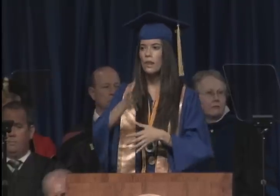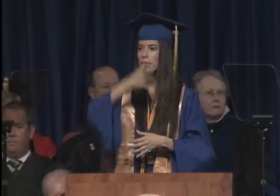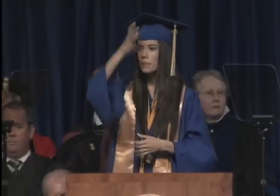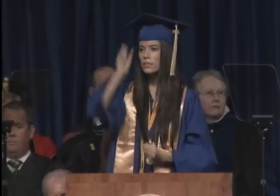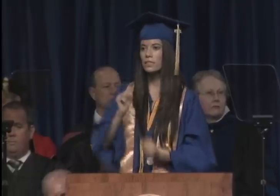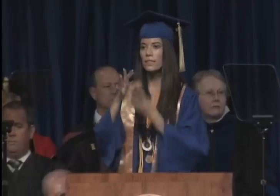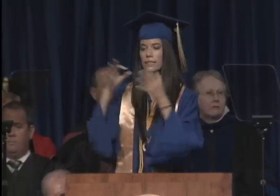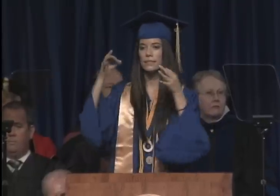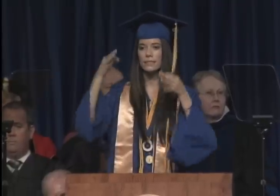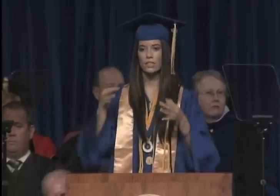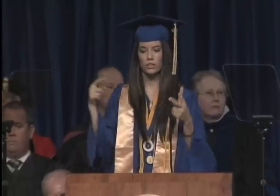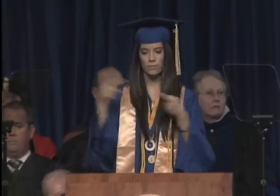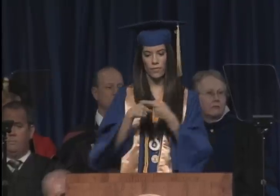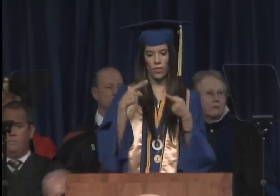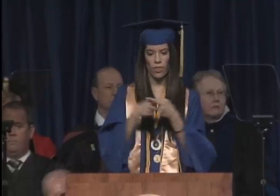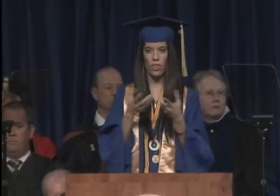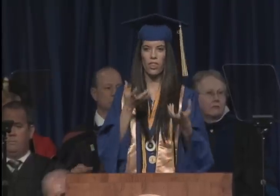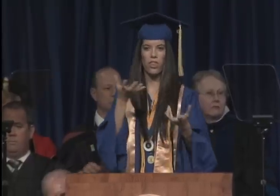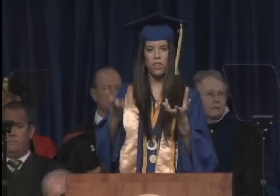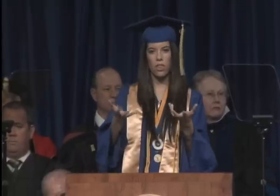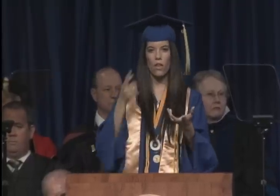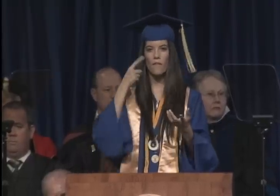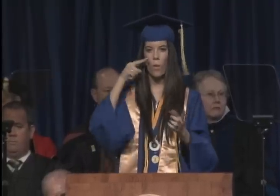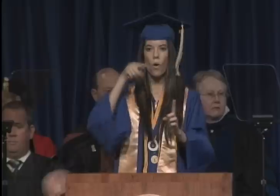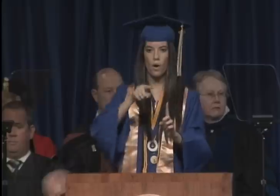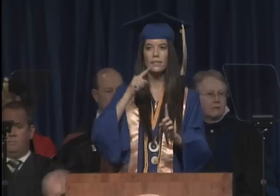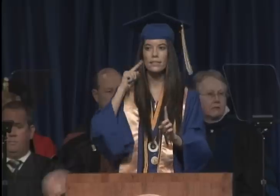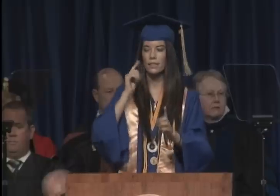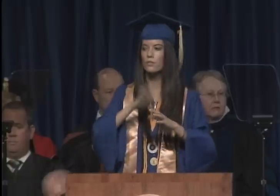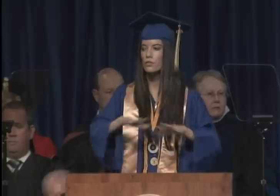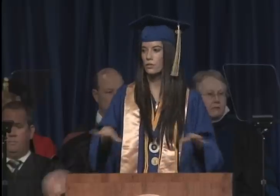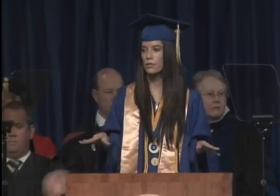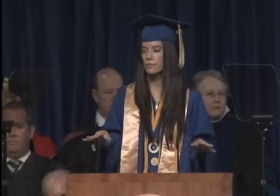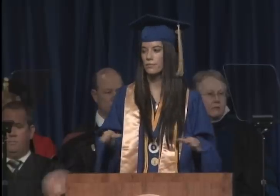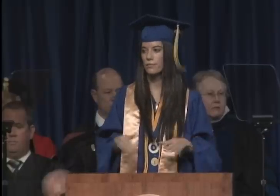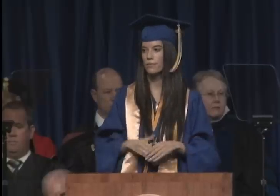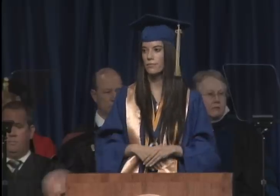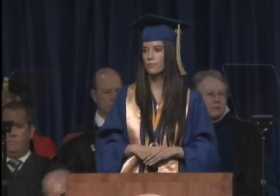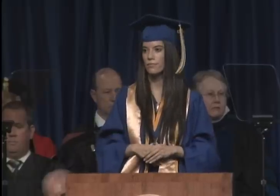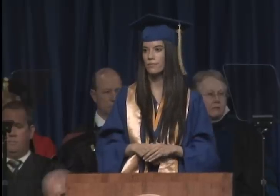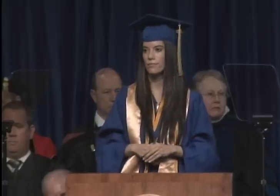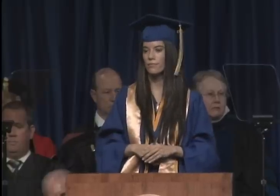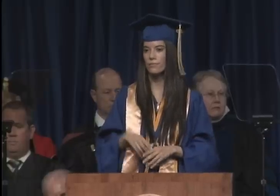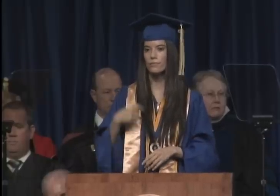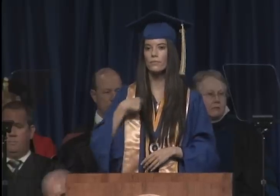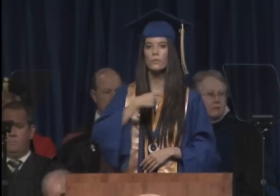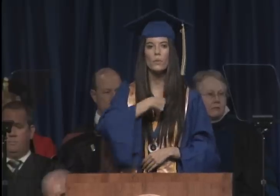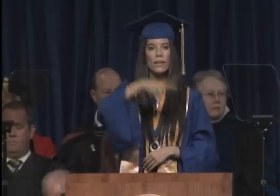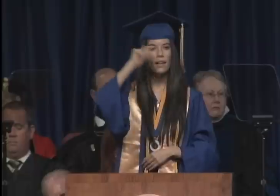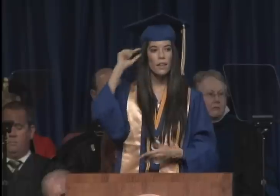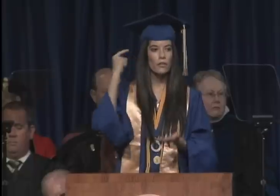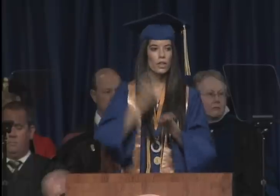As a result, there are so many conflicting decisions for parents of deaf children to make.